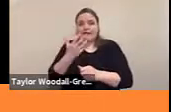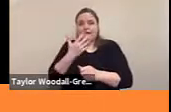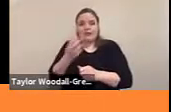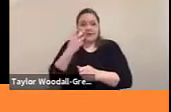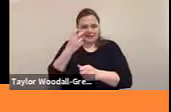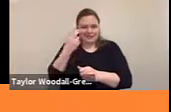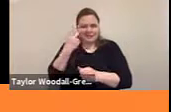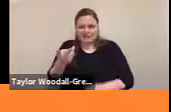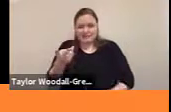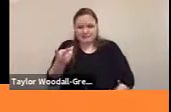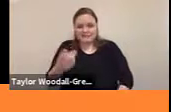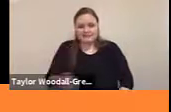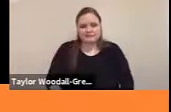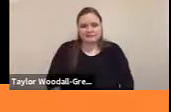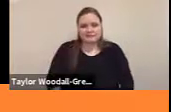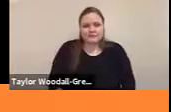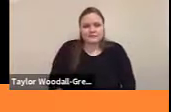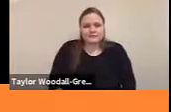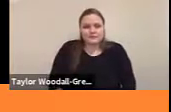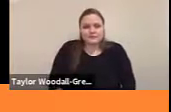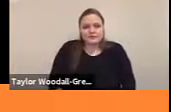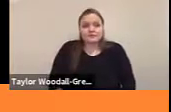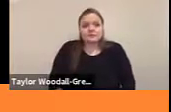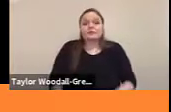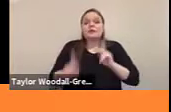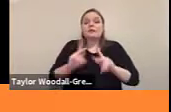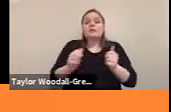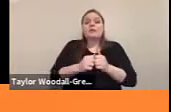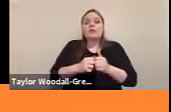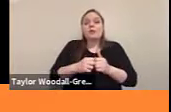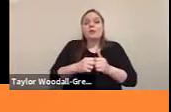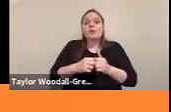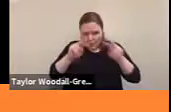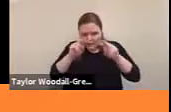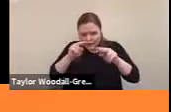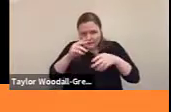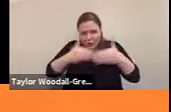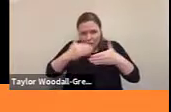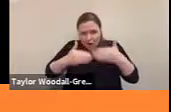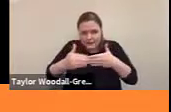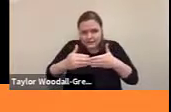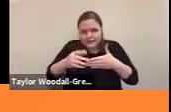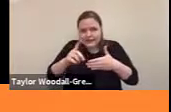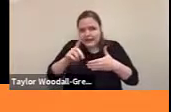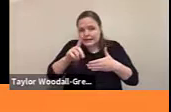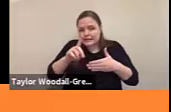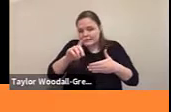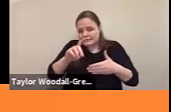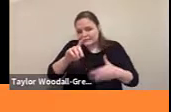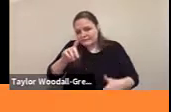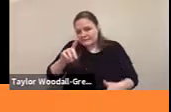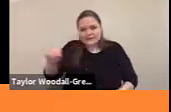People with a perceptual processing disorder are also served by accessible color choices.